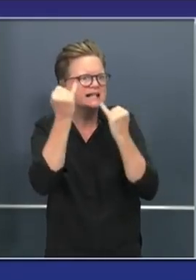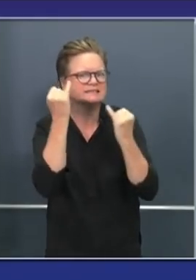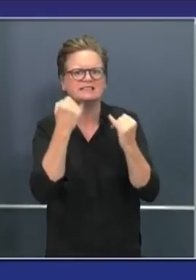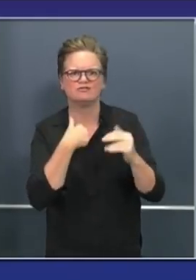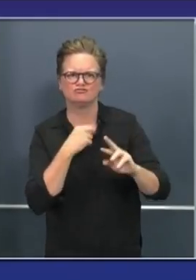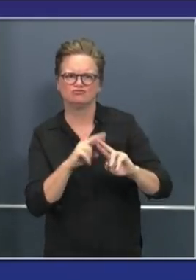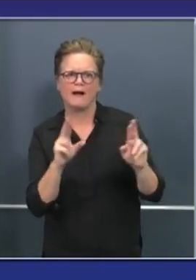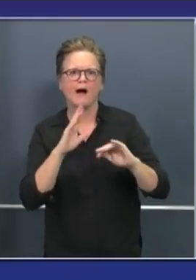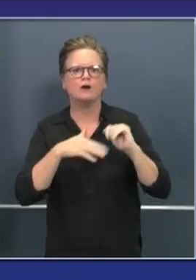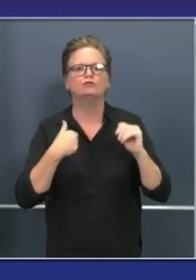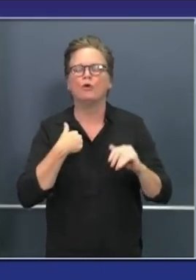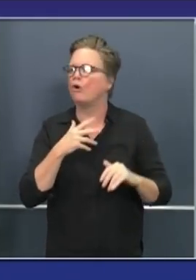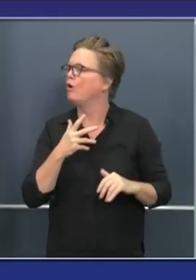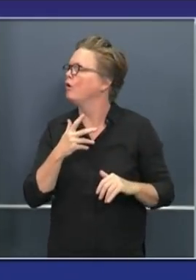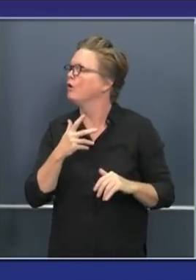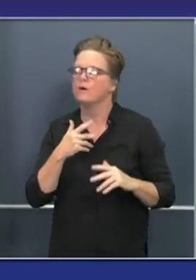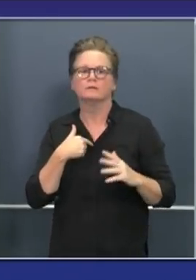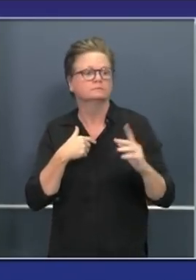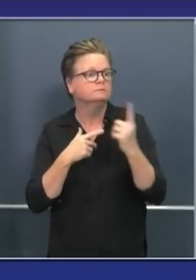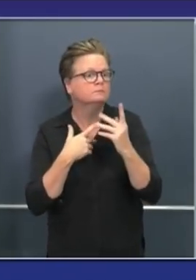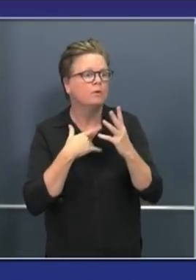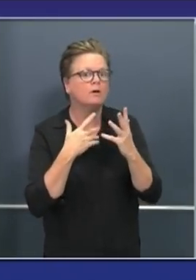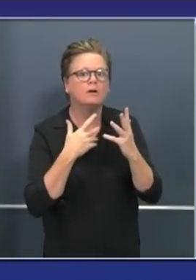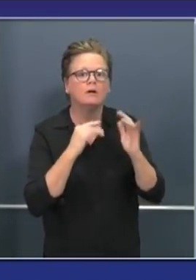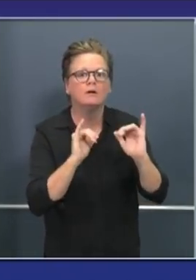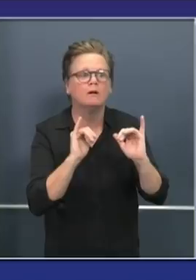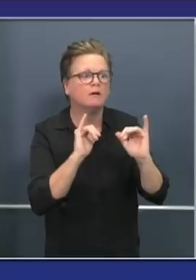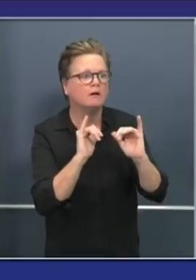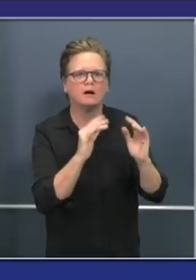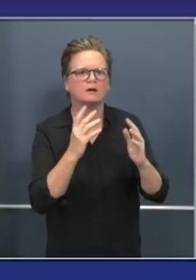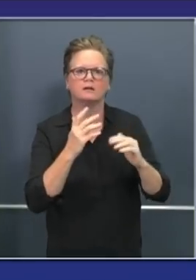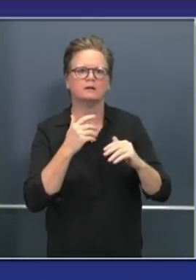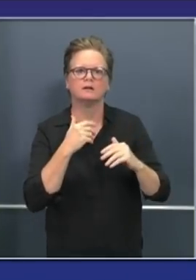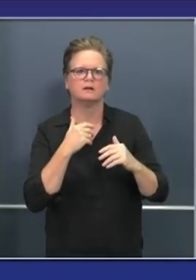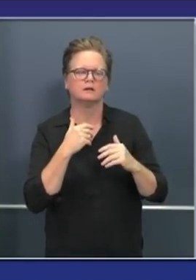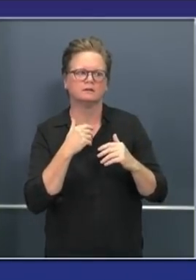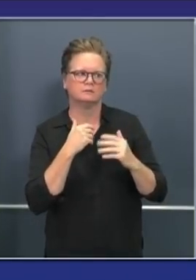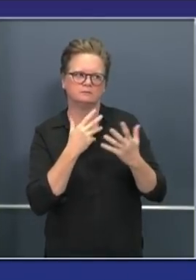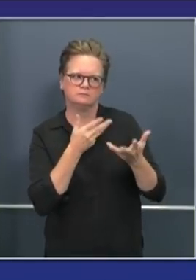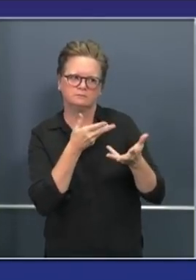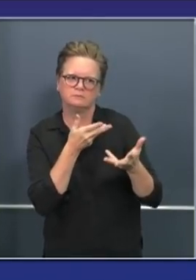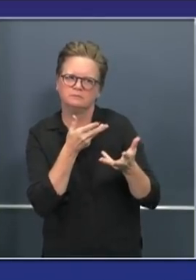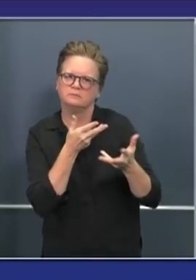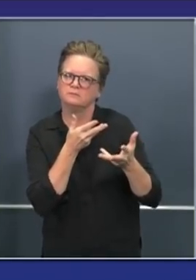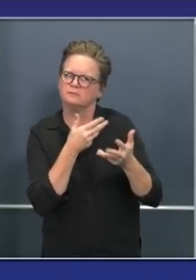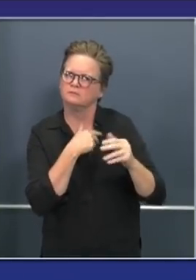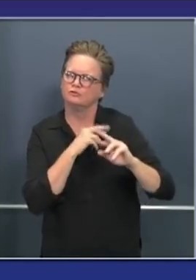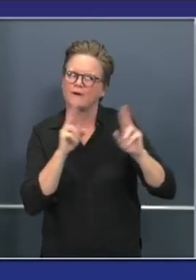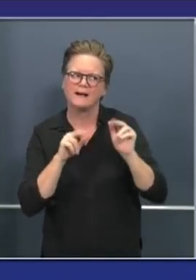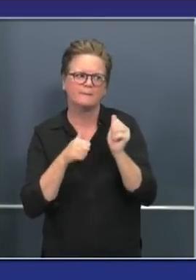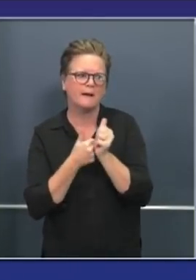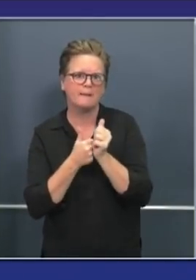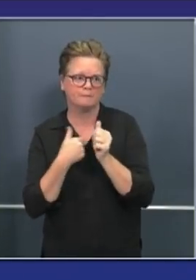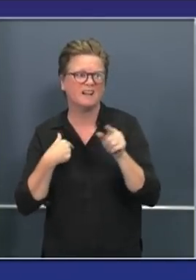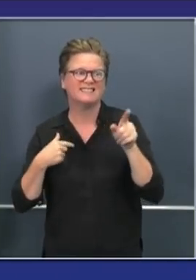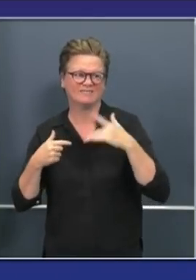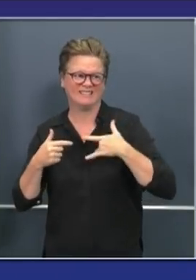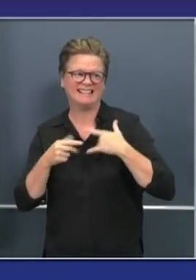TRYING TO HELP SUPPORT COUNTIES SO THAT AS WE LOOK TO REOPEN, WE STAY VERY VIGILANT AROUND